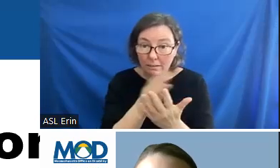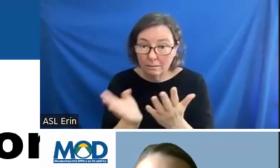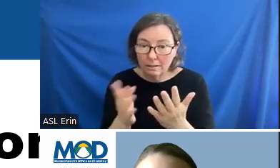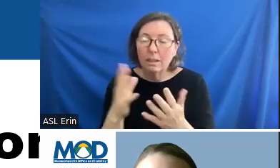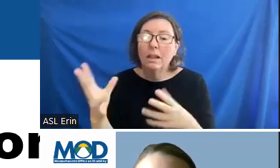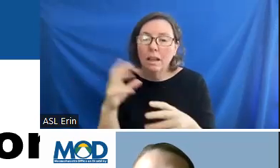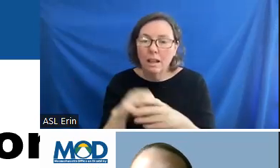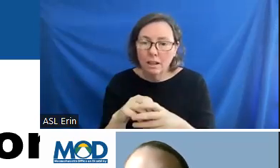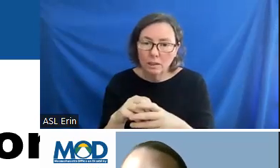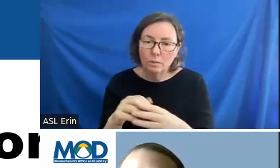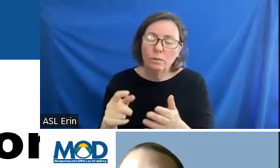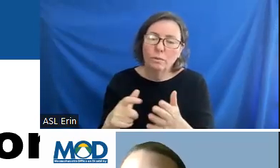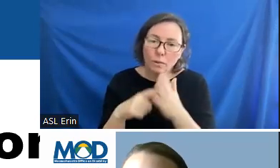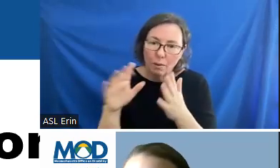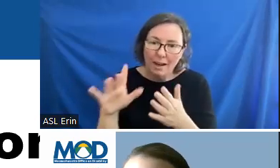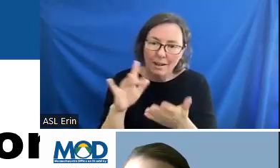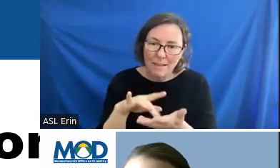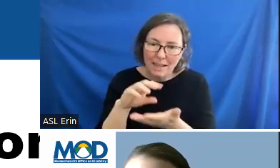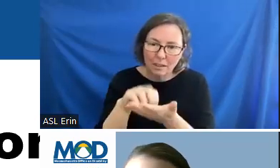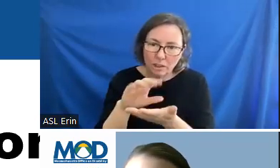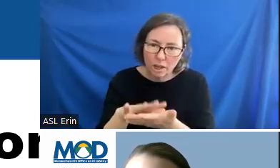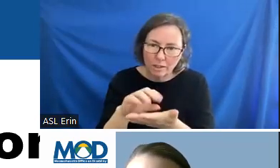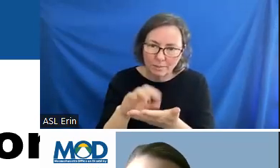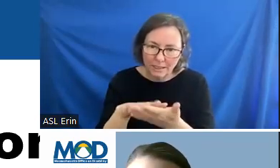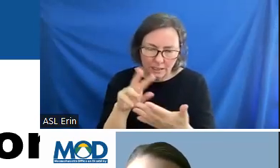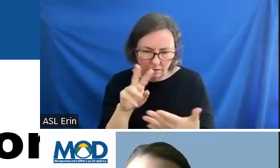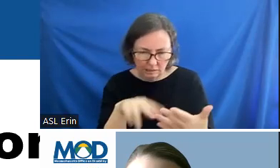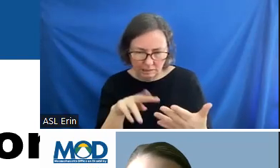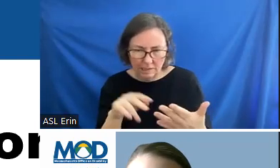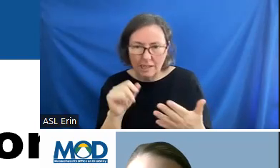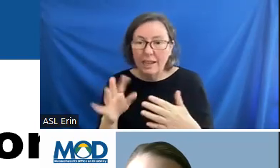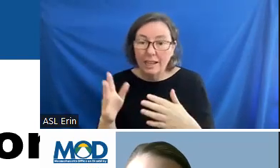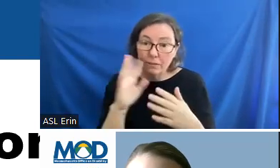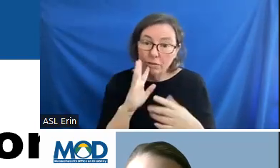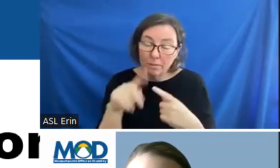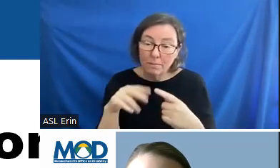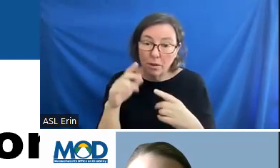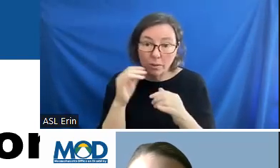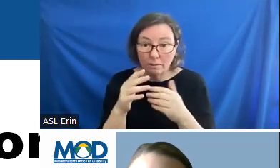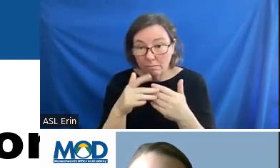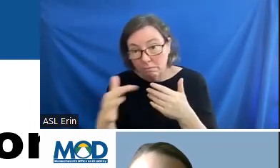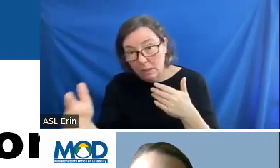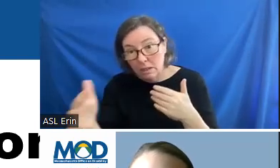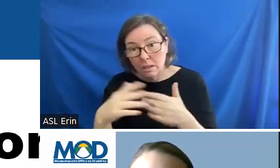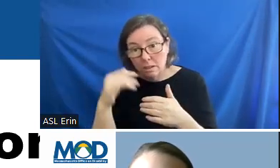documentation, especially when you're getting into the territory of an indefinite request